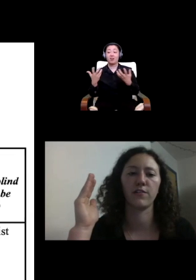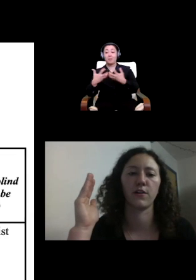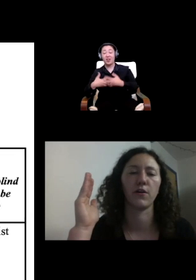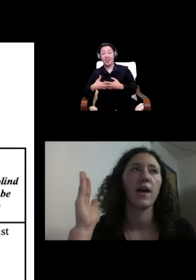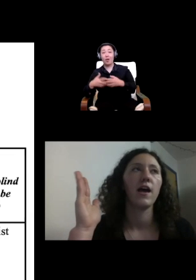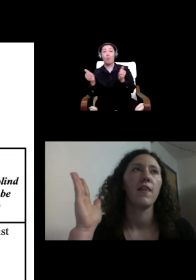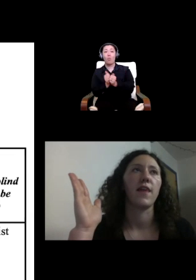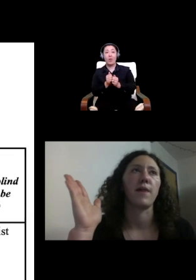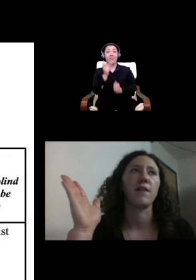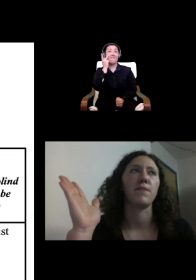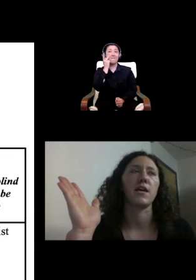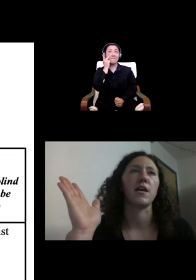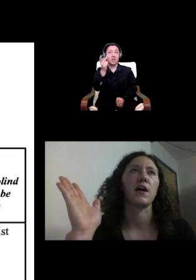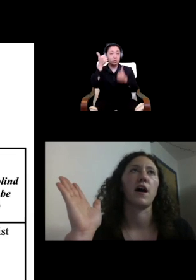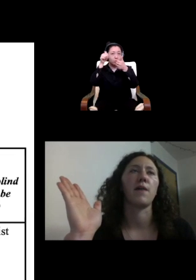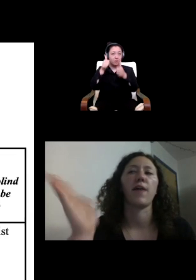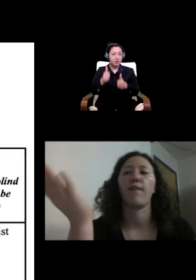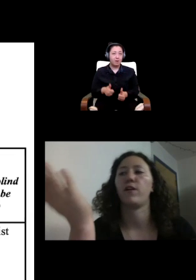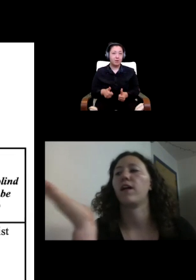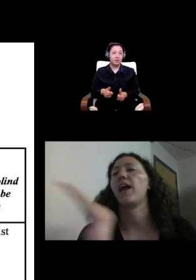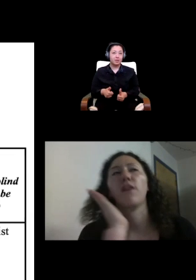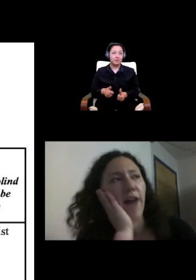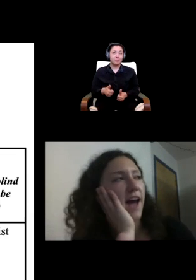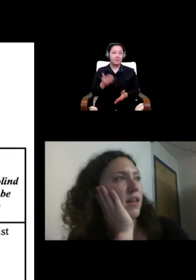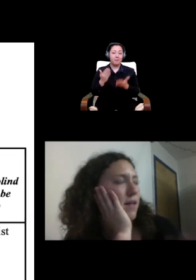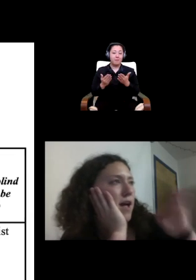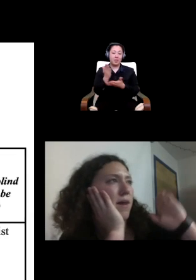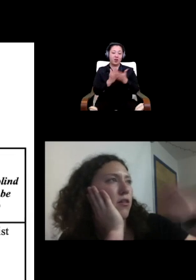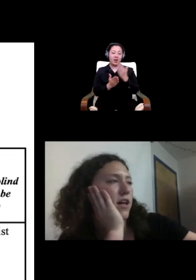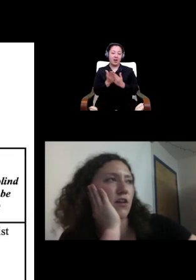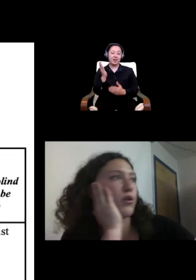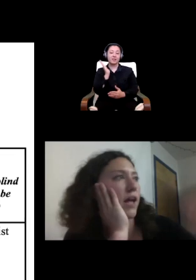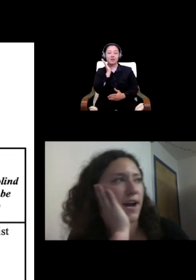So they might have their hand on her head and it might look like they are looking out